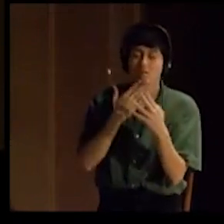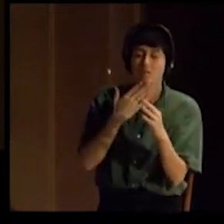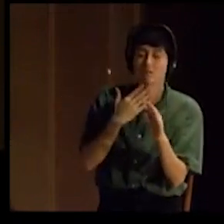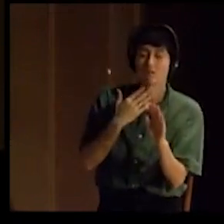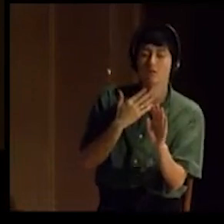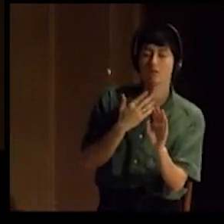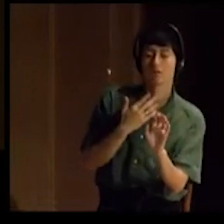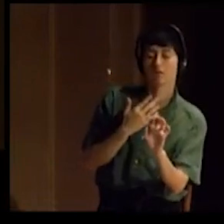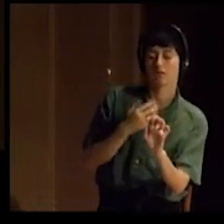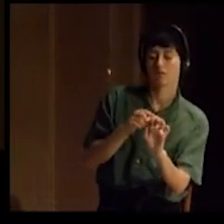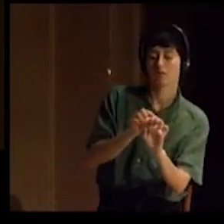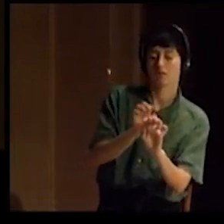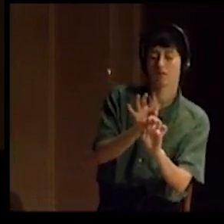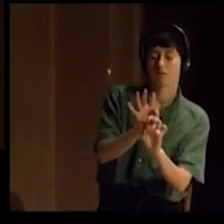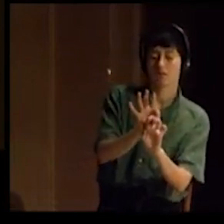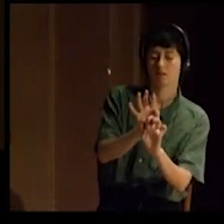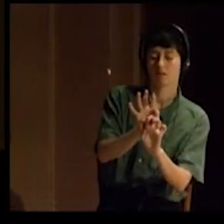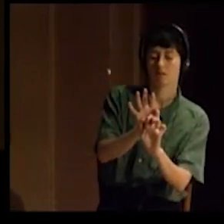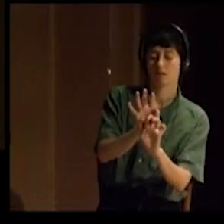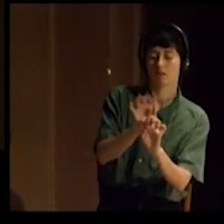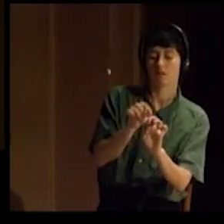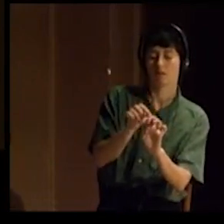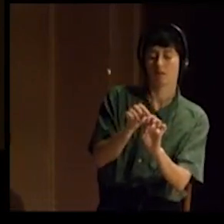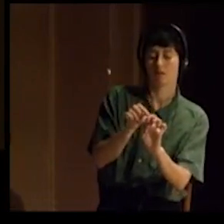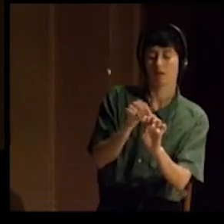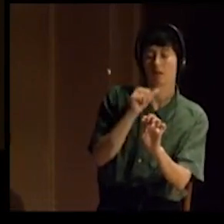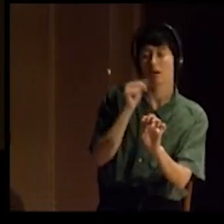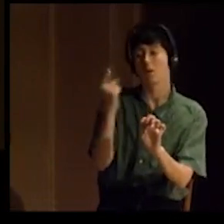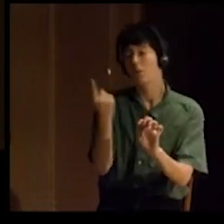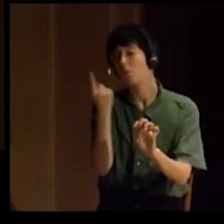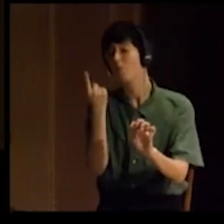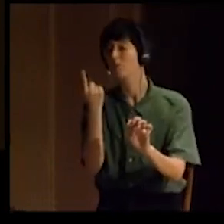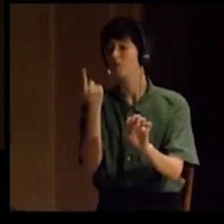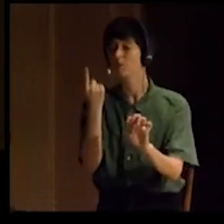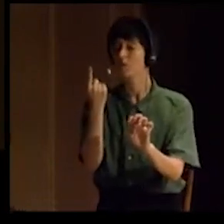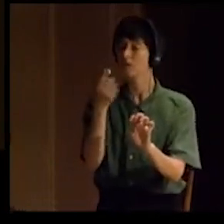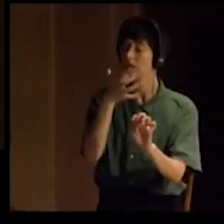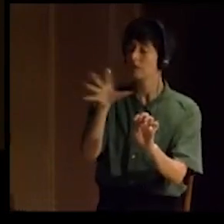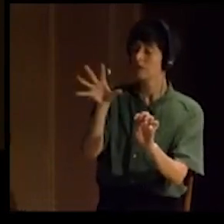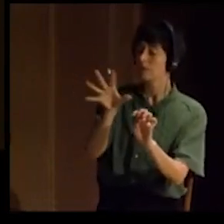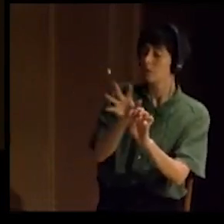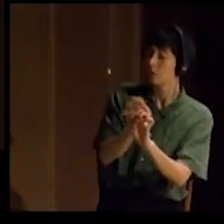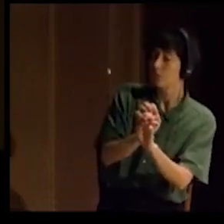So these small birds might be having dark down so that their down doesn't degrade.